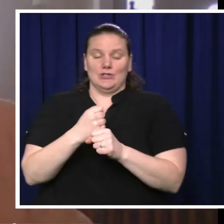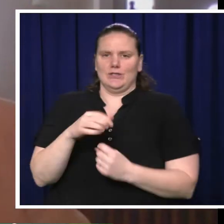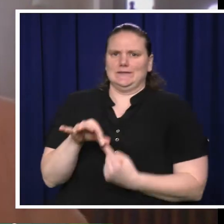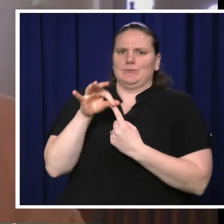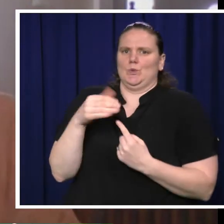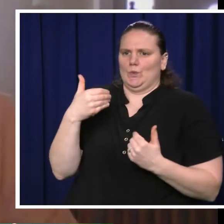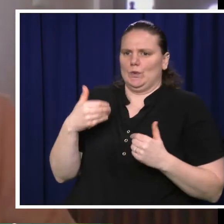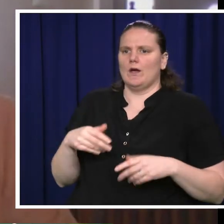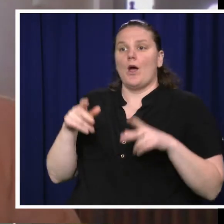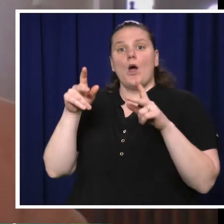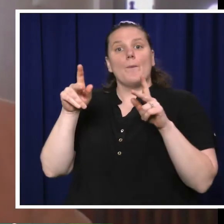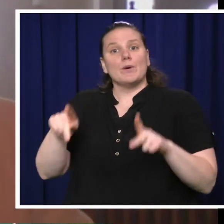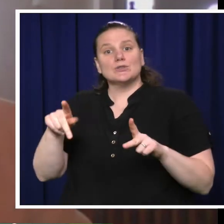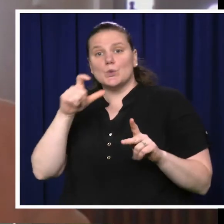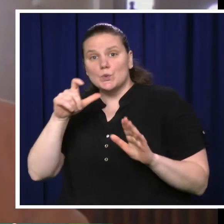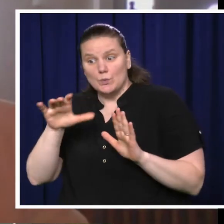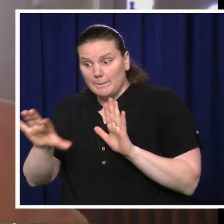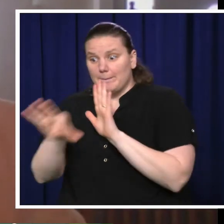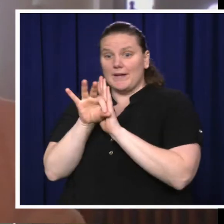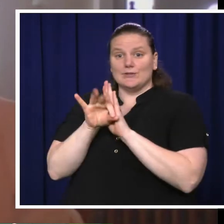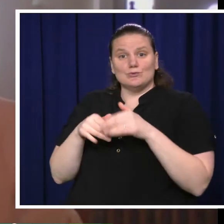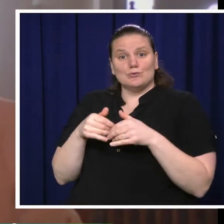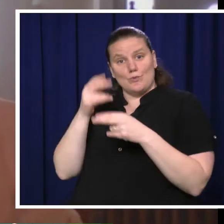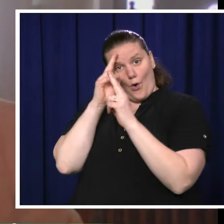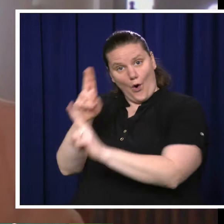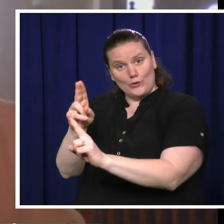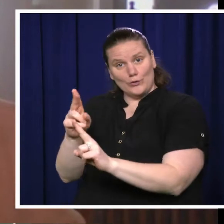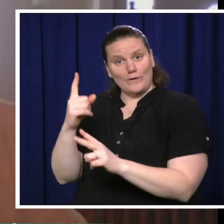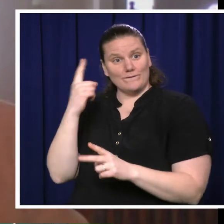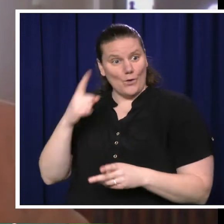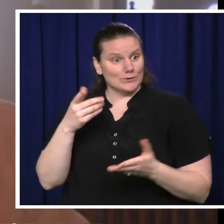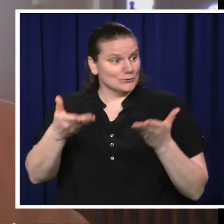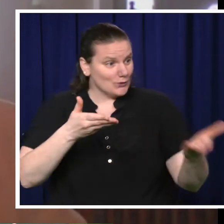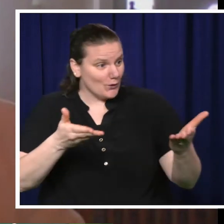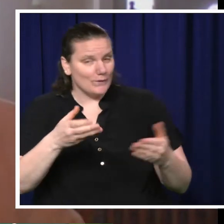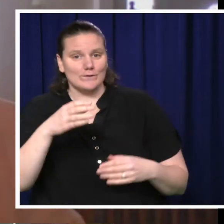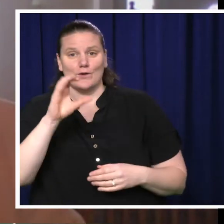This year, however, is an exception. The person NACCC has chosen to honor for extraordinary service